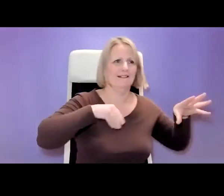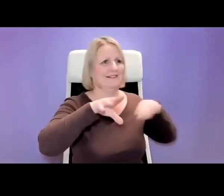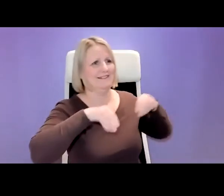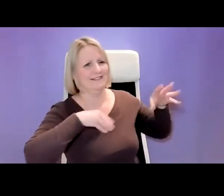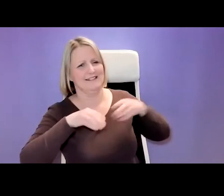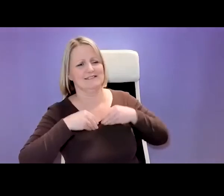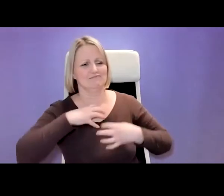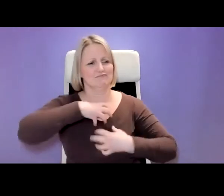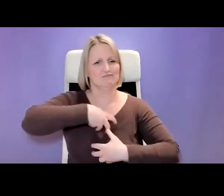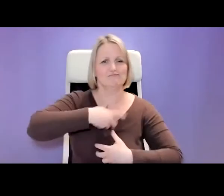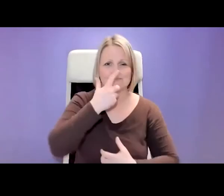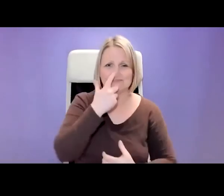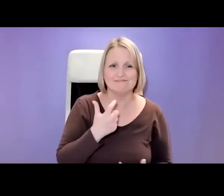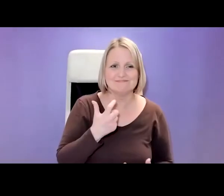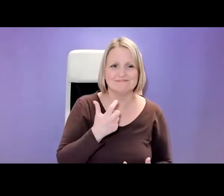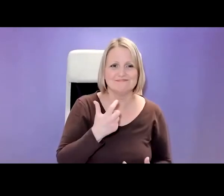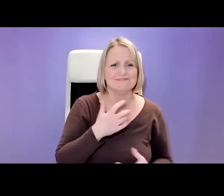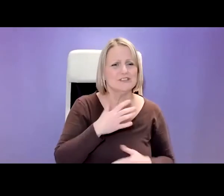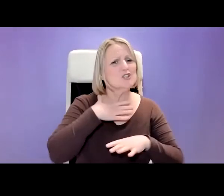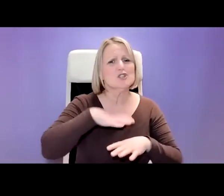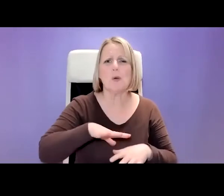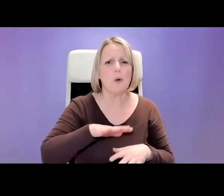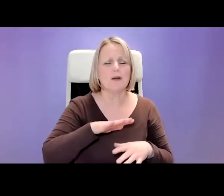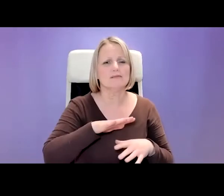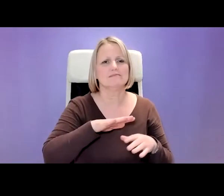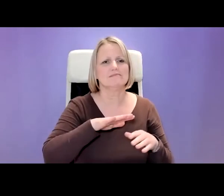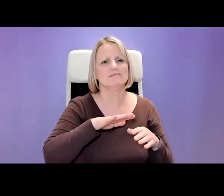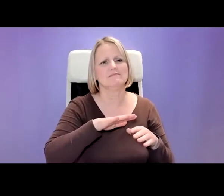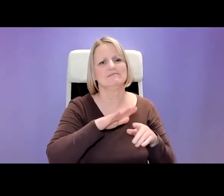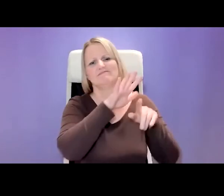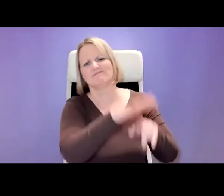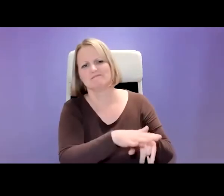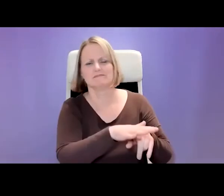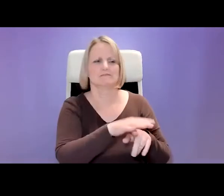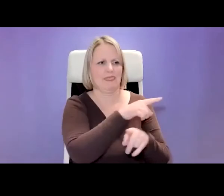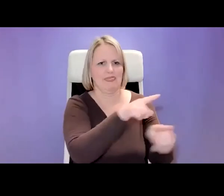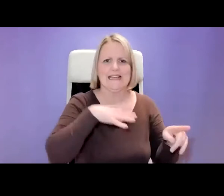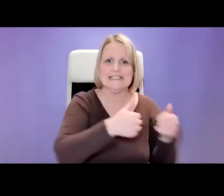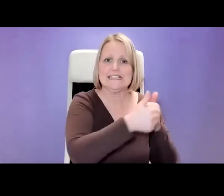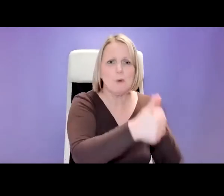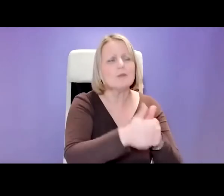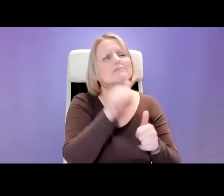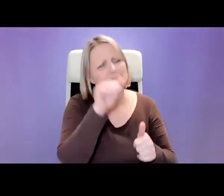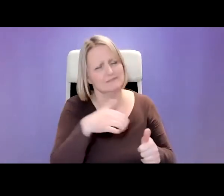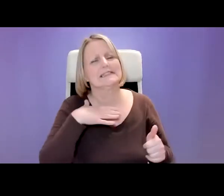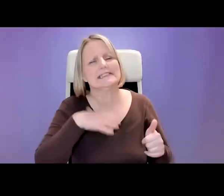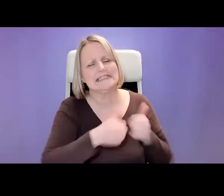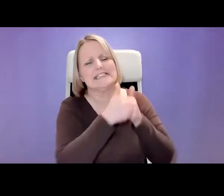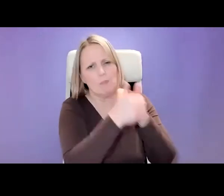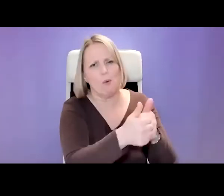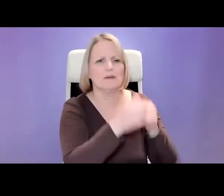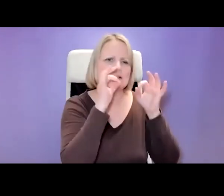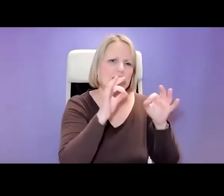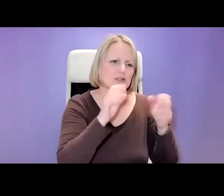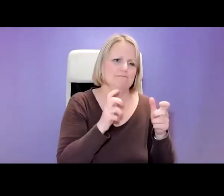None of this is meant to downplay people's legitimate needs for support and for special provision.